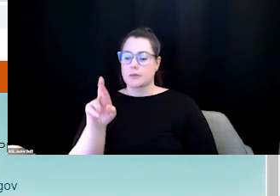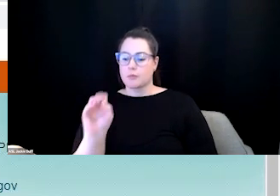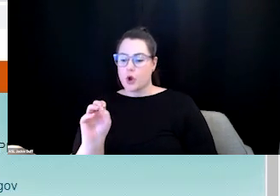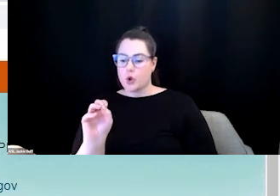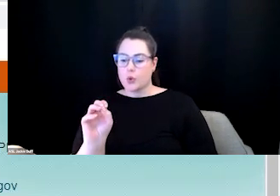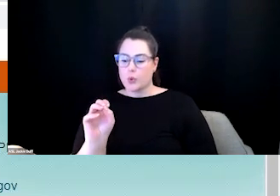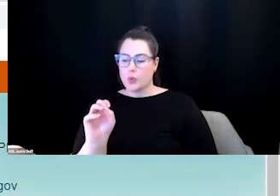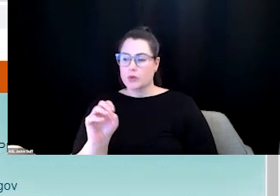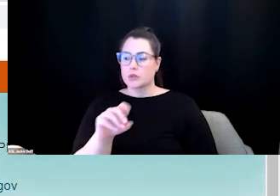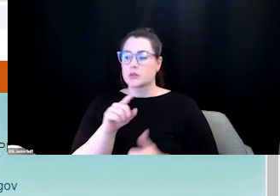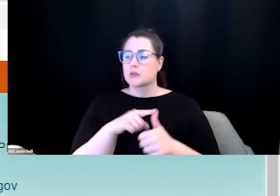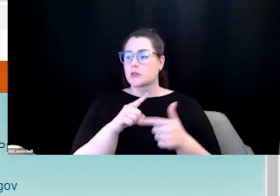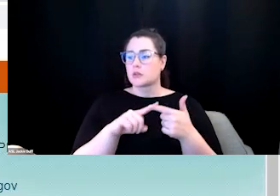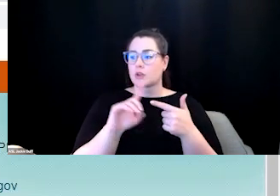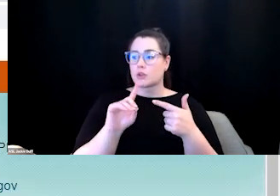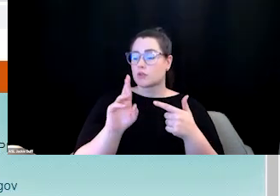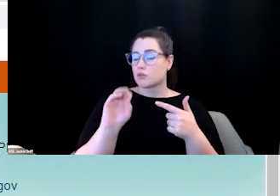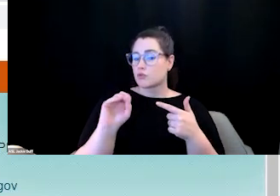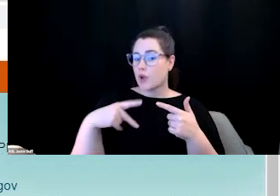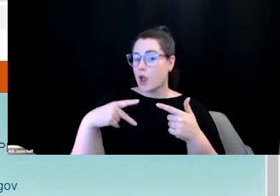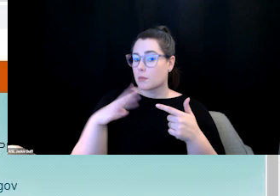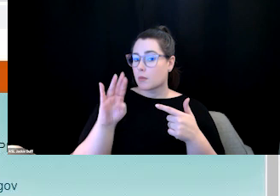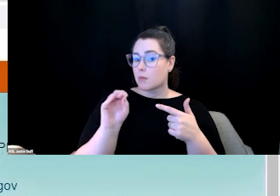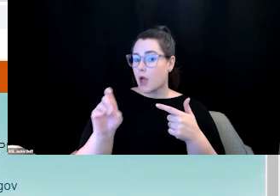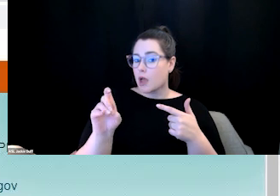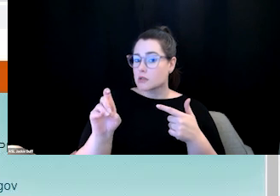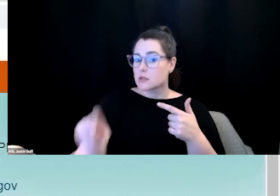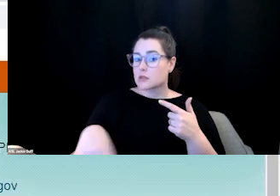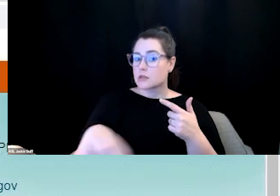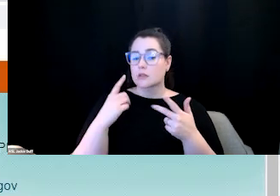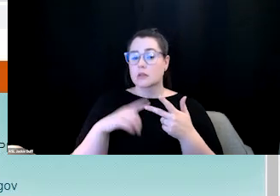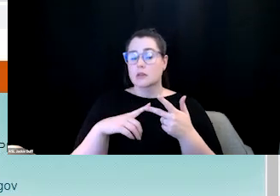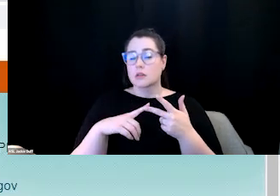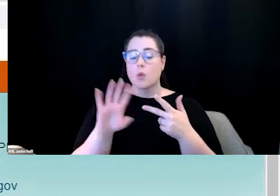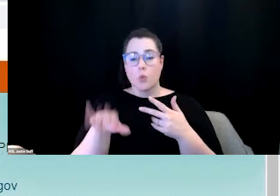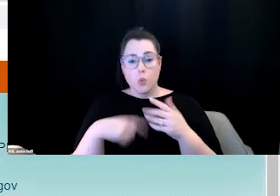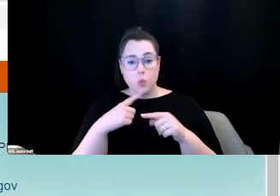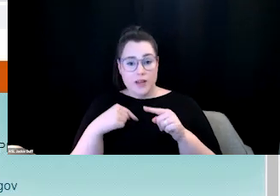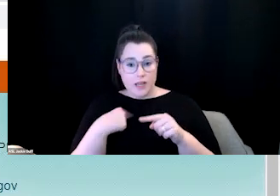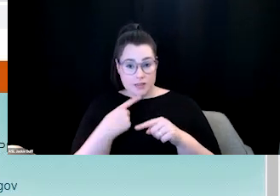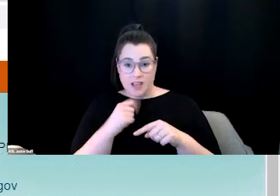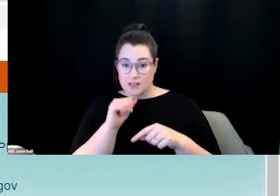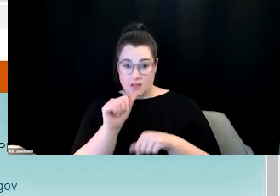Dropbox has a PDF editor that I know does not work. And when I say it does not work, it overwrites some of the metadata.